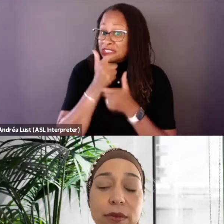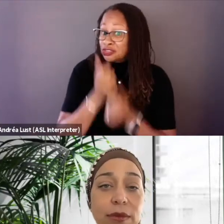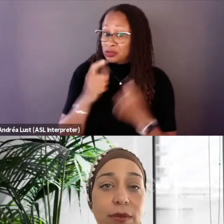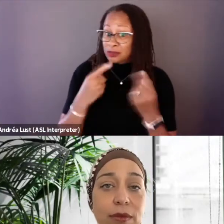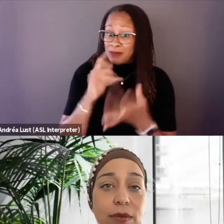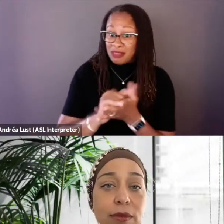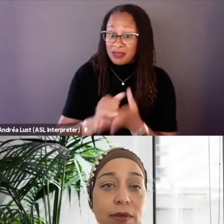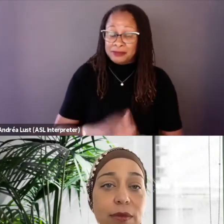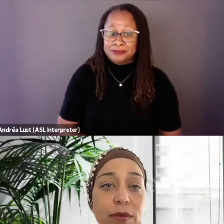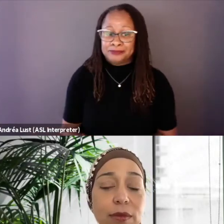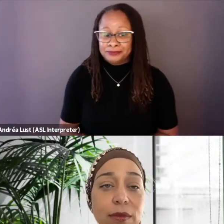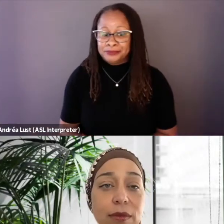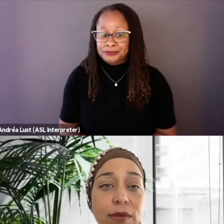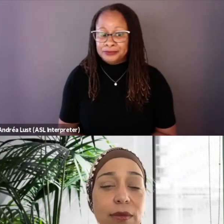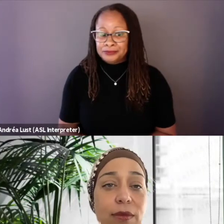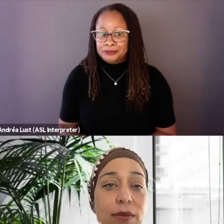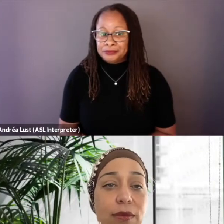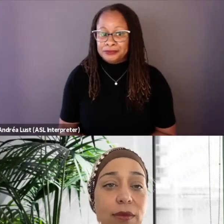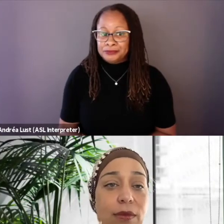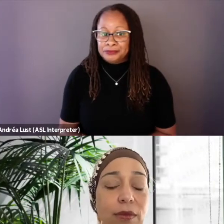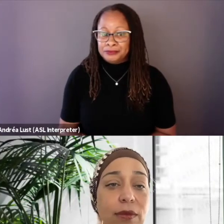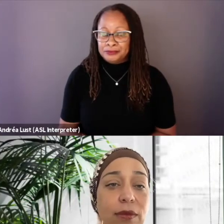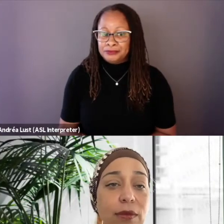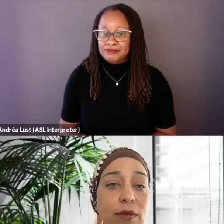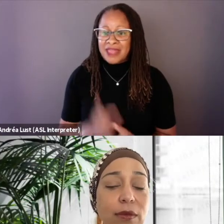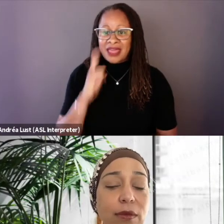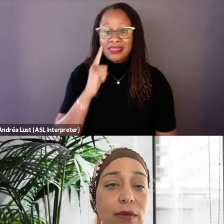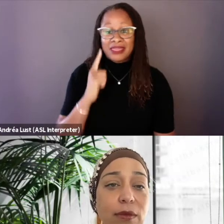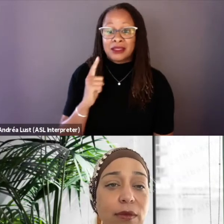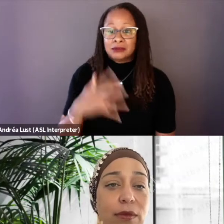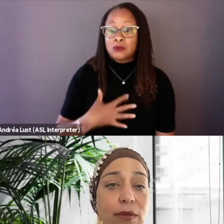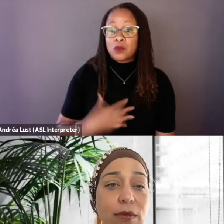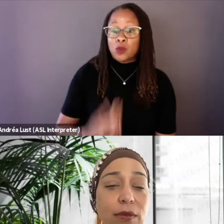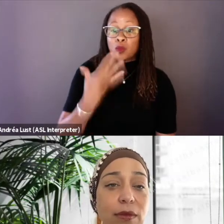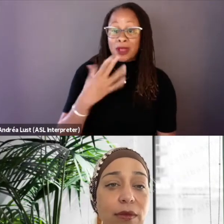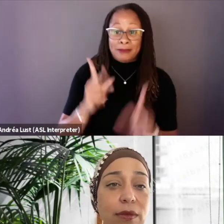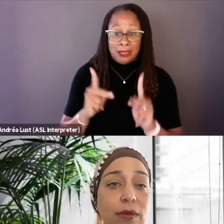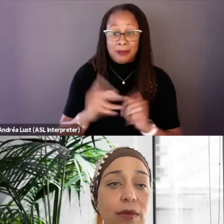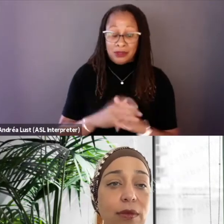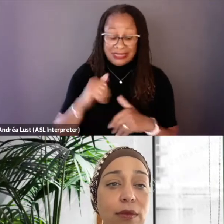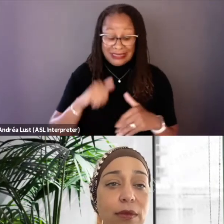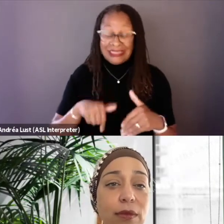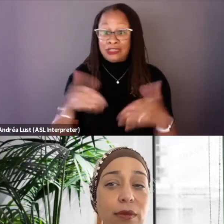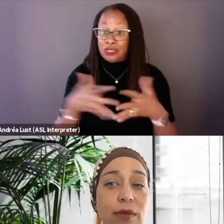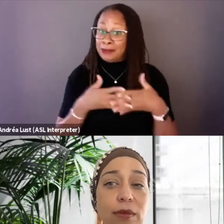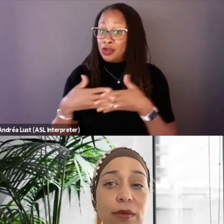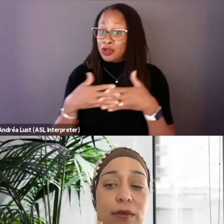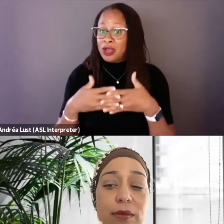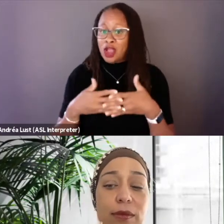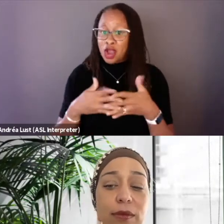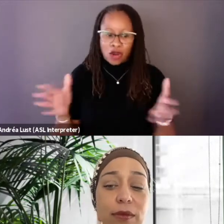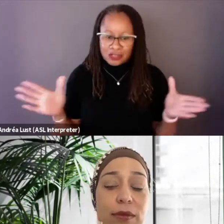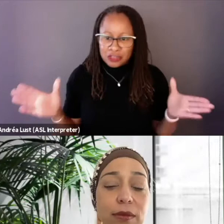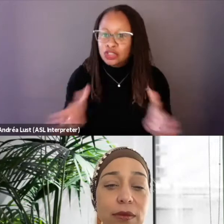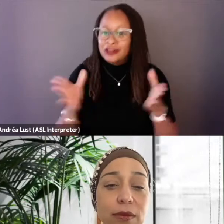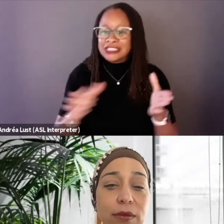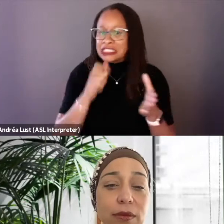I think white people in America, especially, are encouraged to not focus on moments